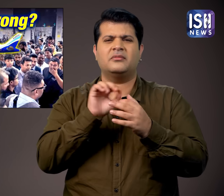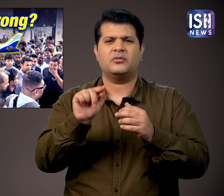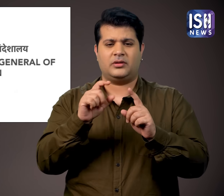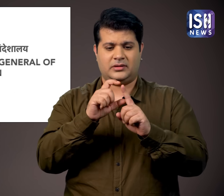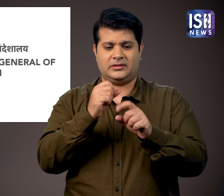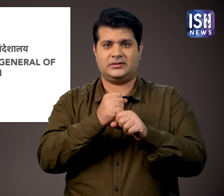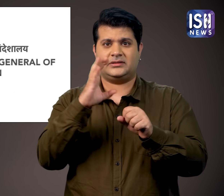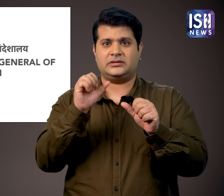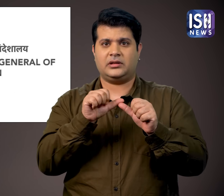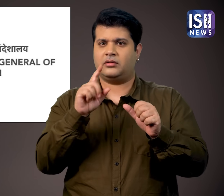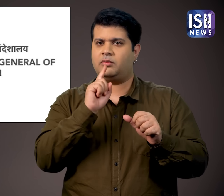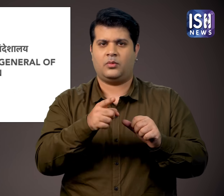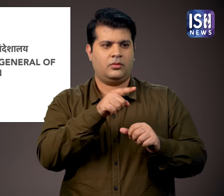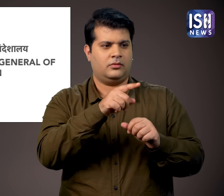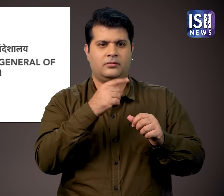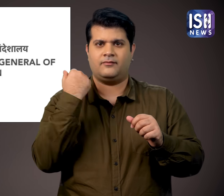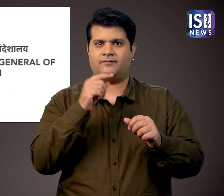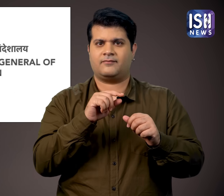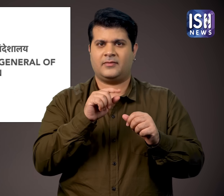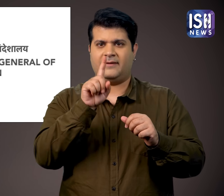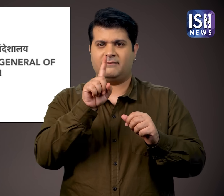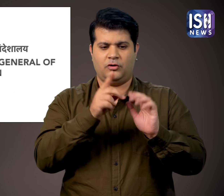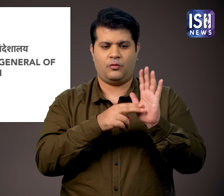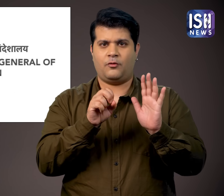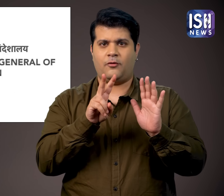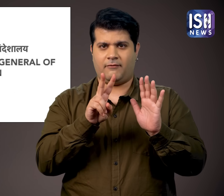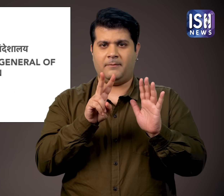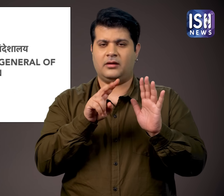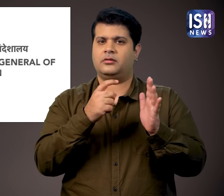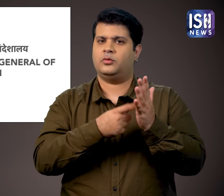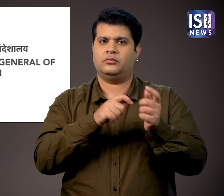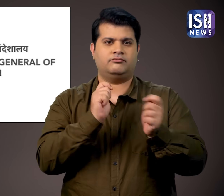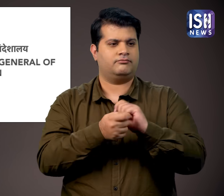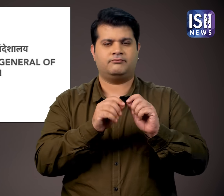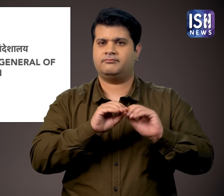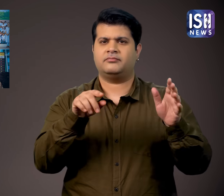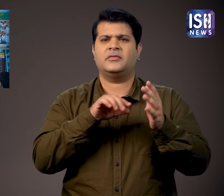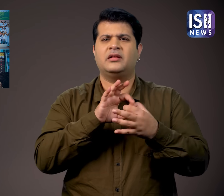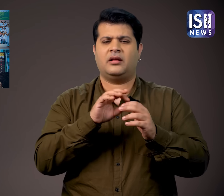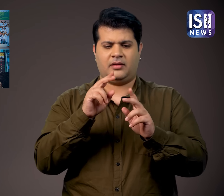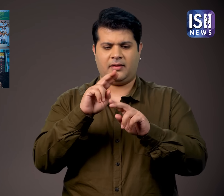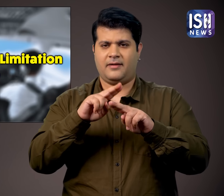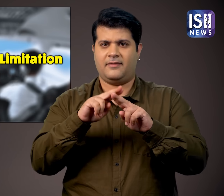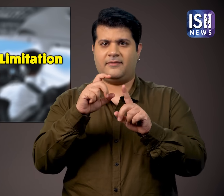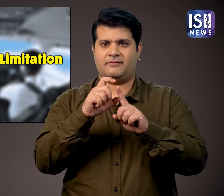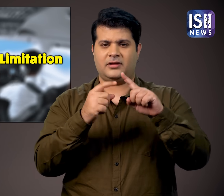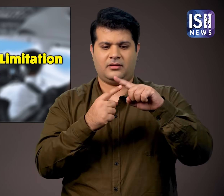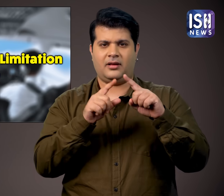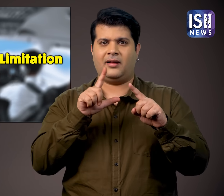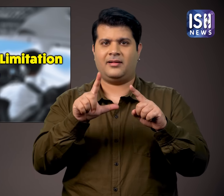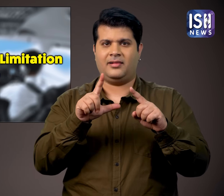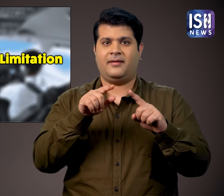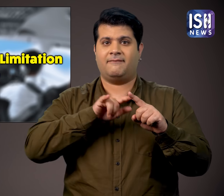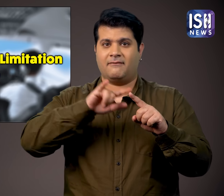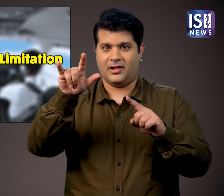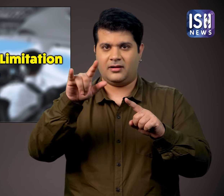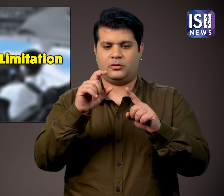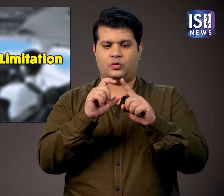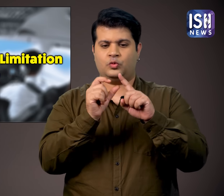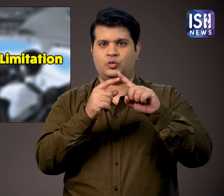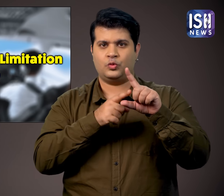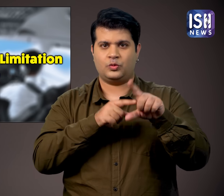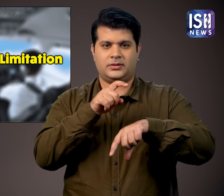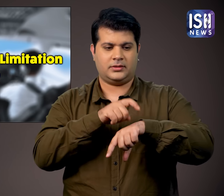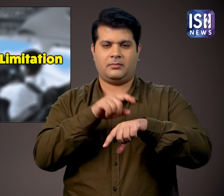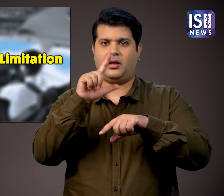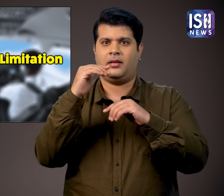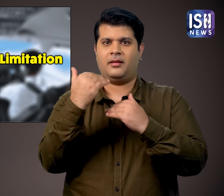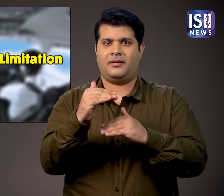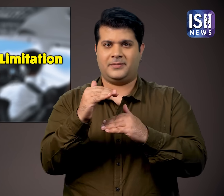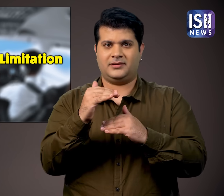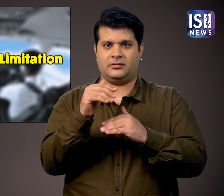DGCA brought in new Flight Duty Time Limitation (FDTL) rules fully effective from 1 November 2025.